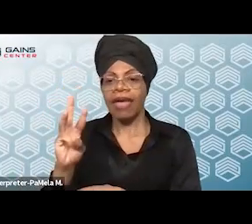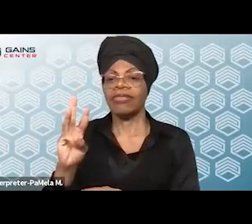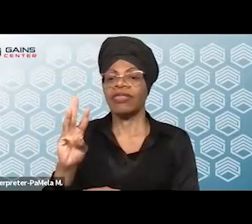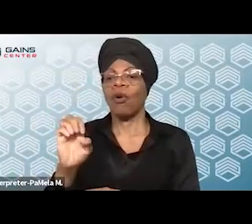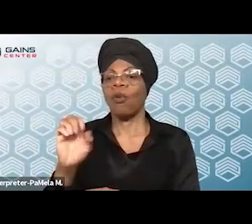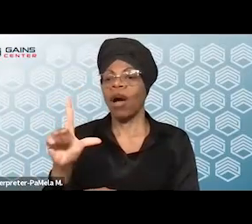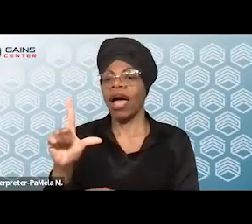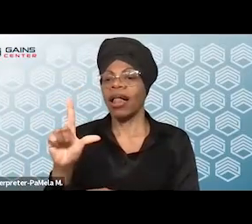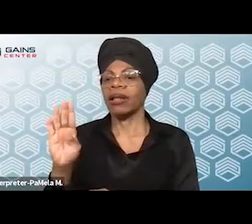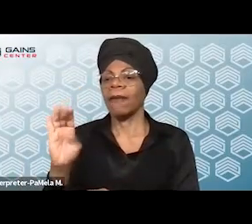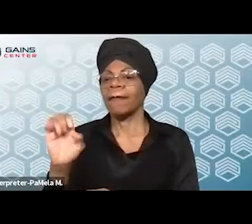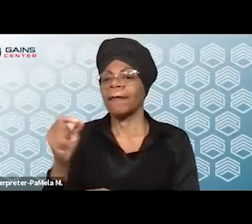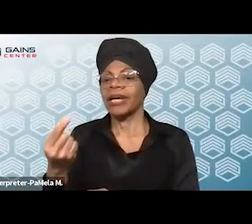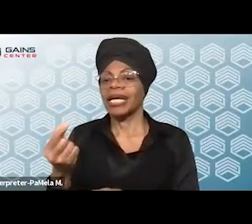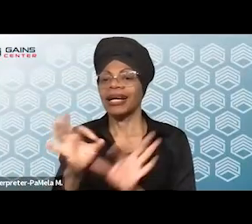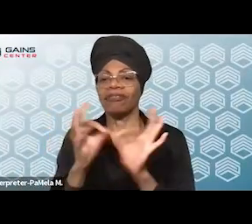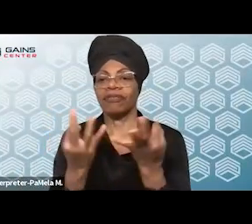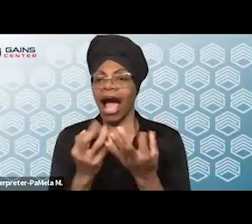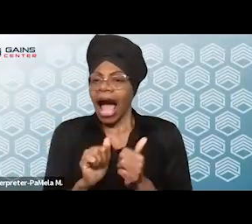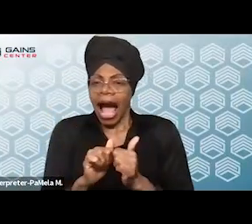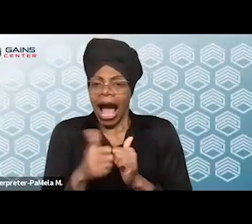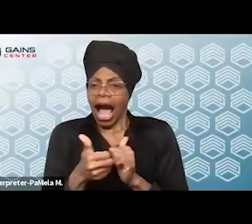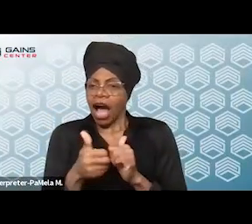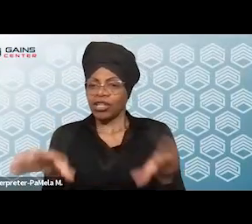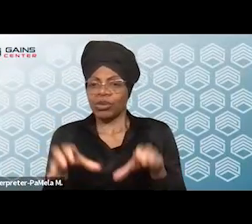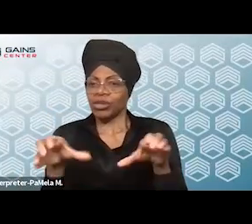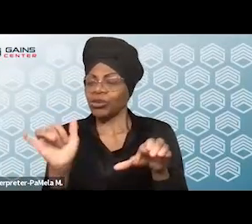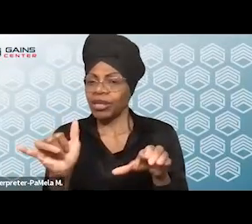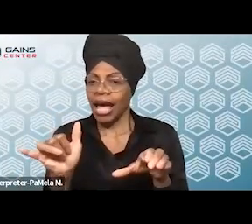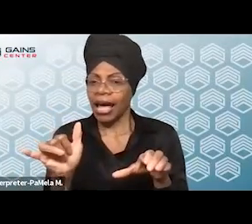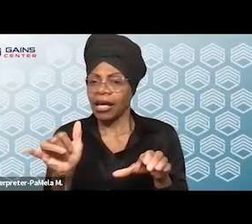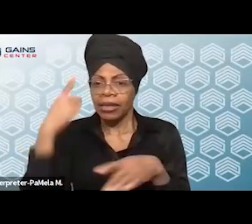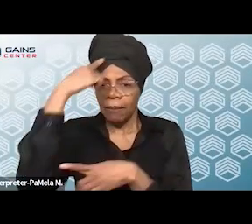So, how do we safeguard the mental and physical wellbeing of participants and their families?